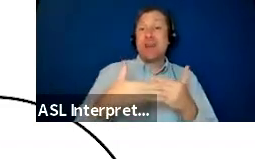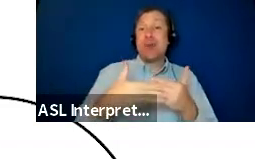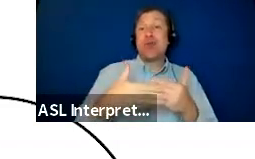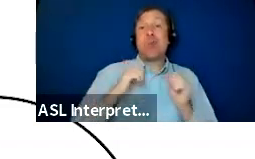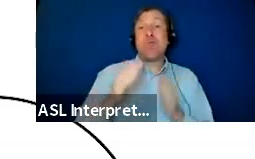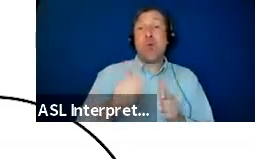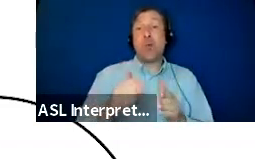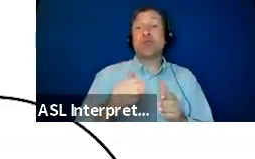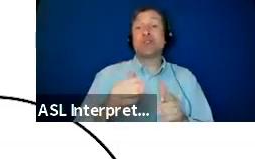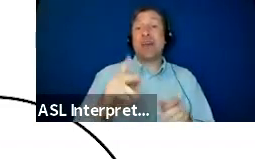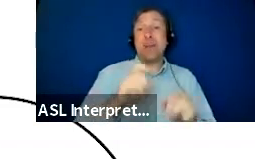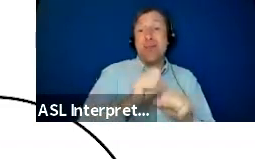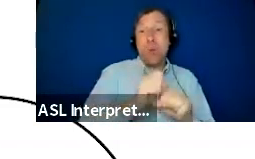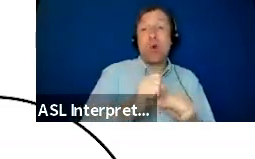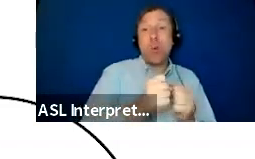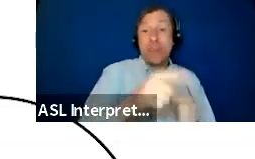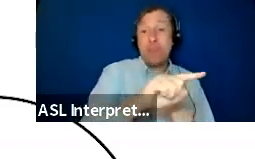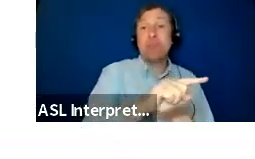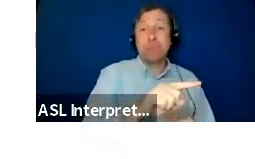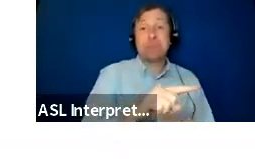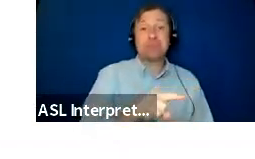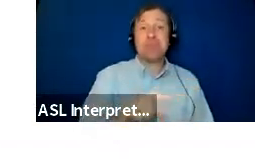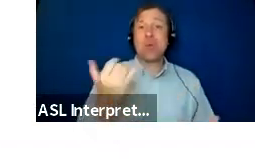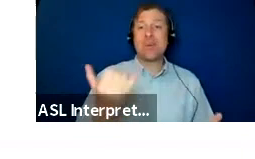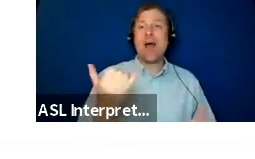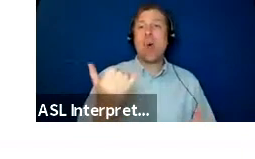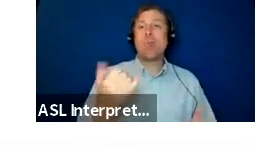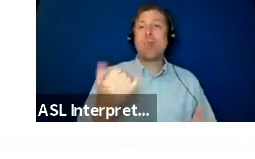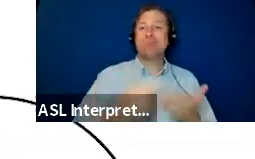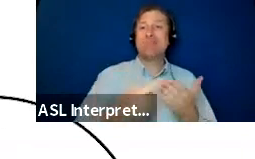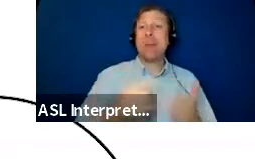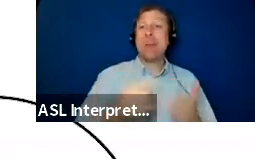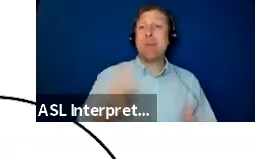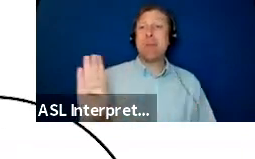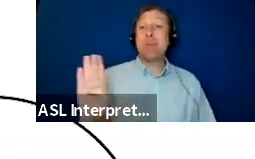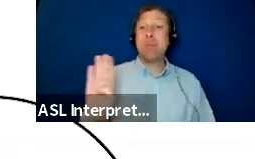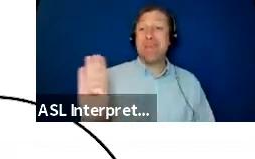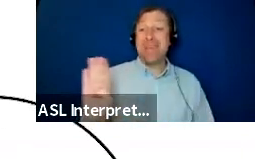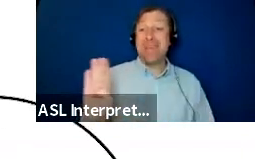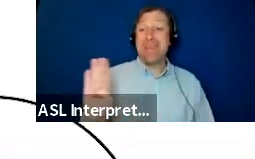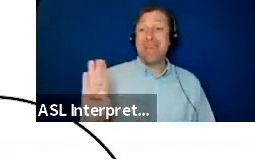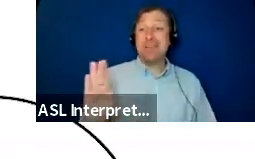Let's move on to zone B. Zone B is often going to be an area that surrounds zone A,